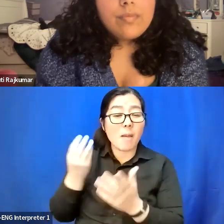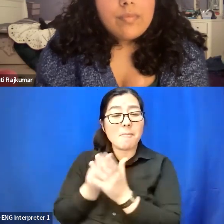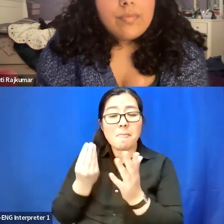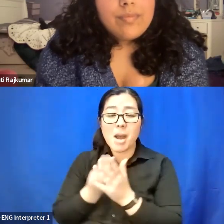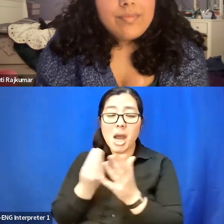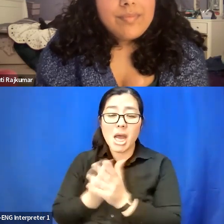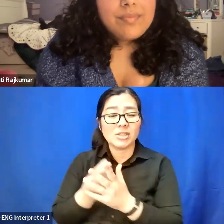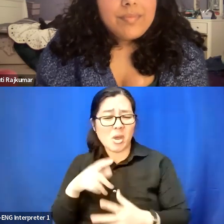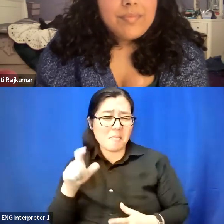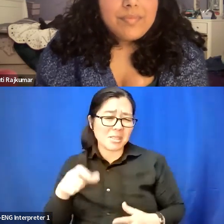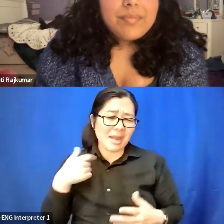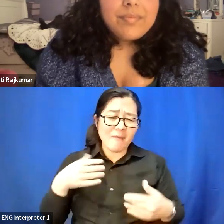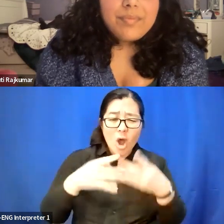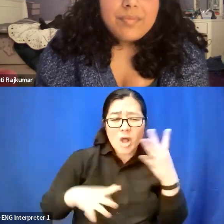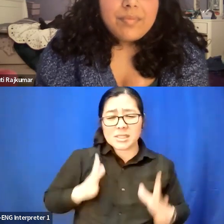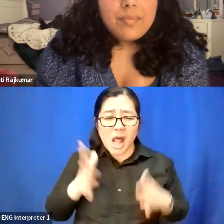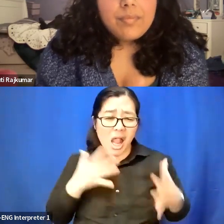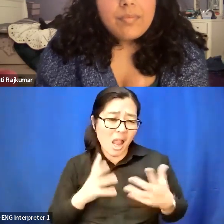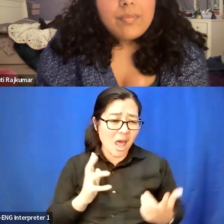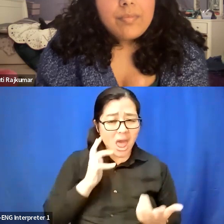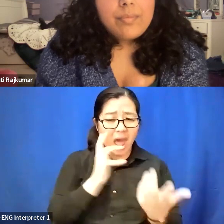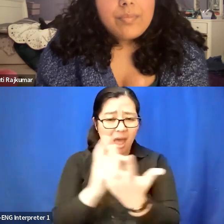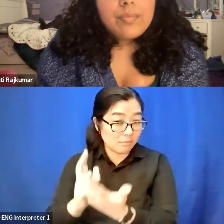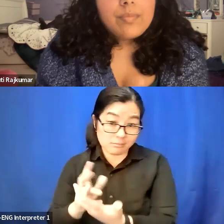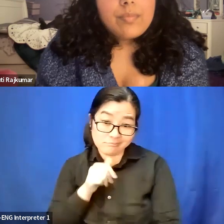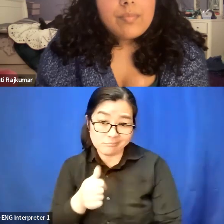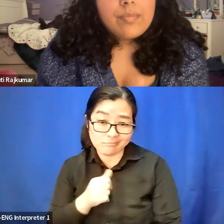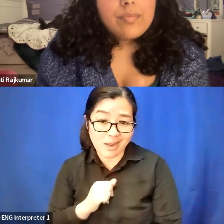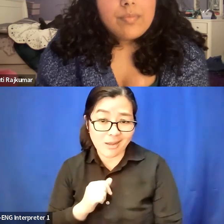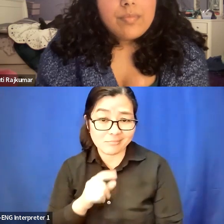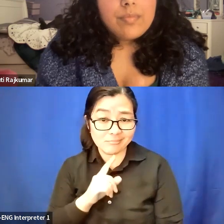I think like the most -- the first thing that I wanted to touch upon was